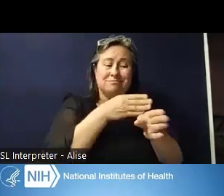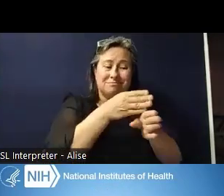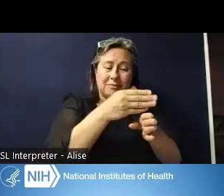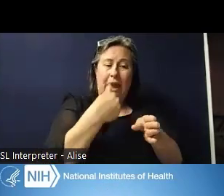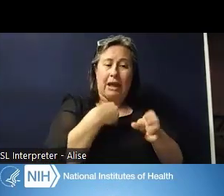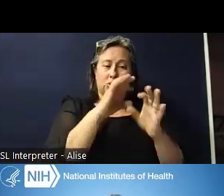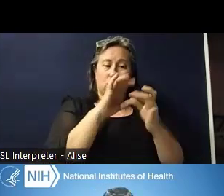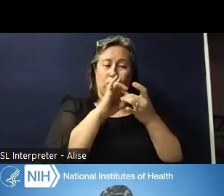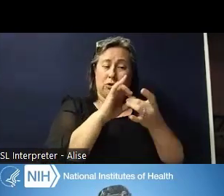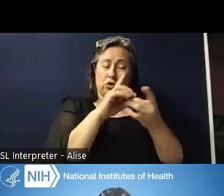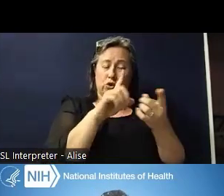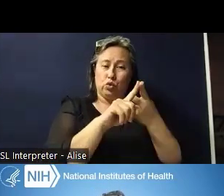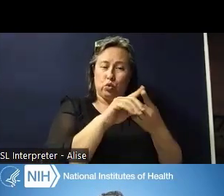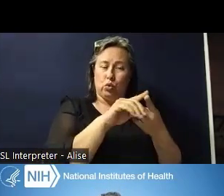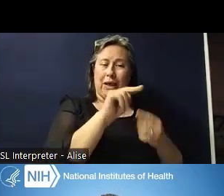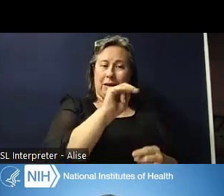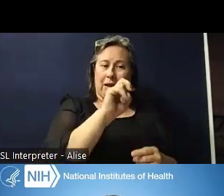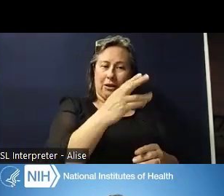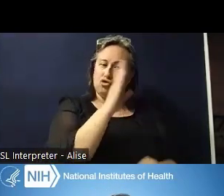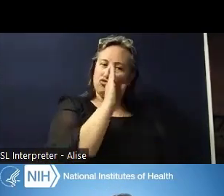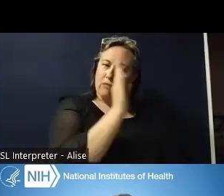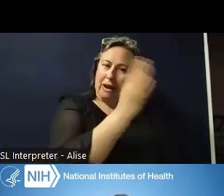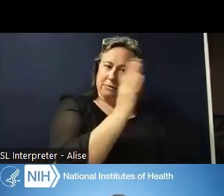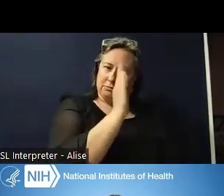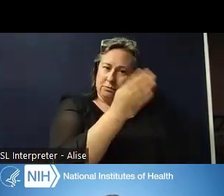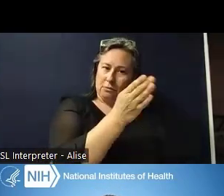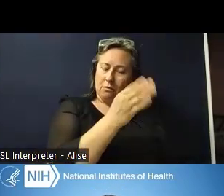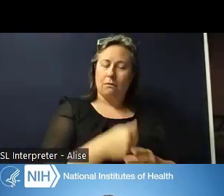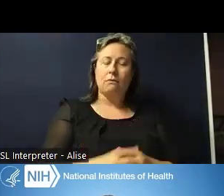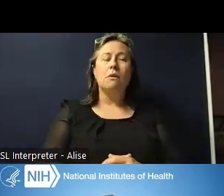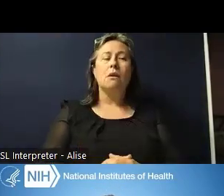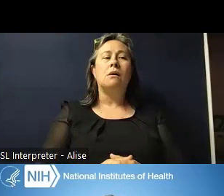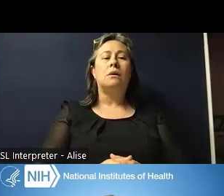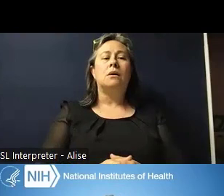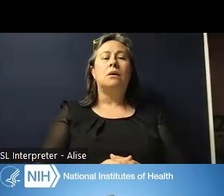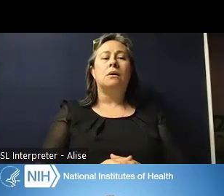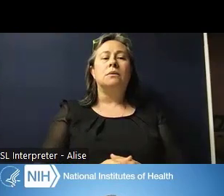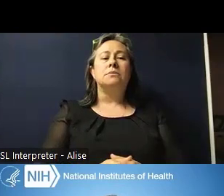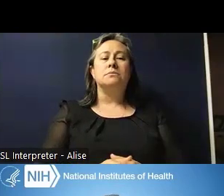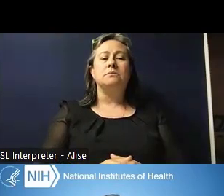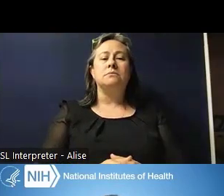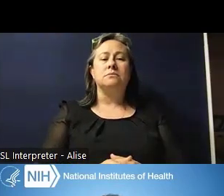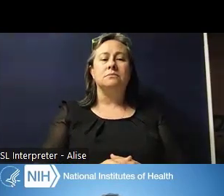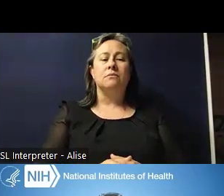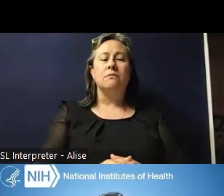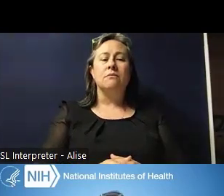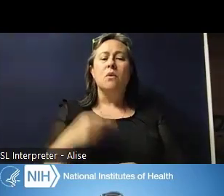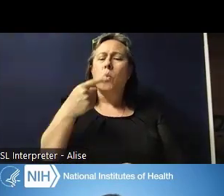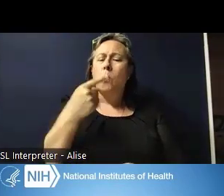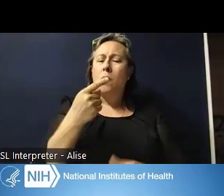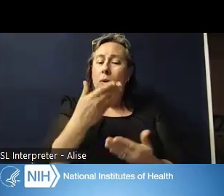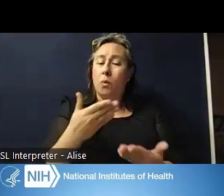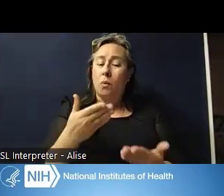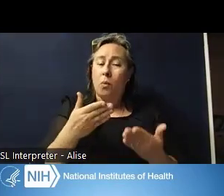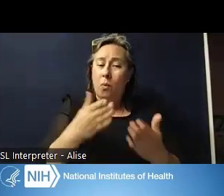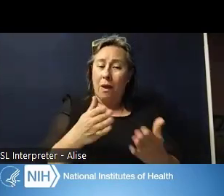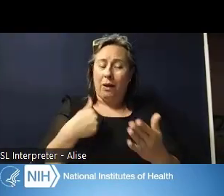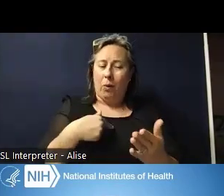and it's a direct relationship with NIH. And one way that we secure how this looks